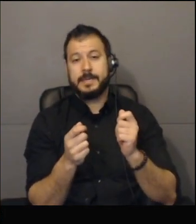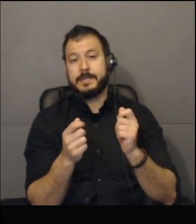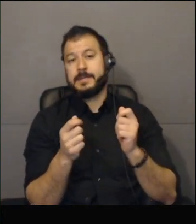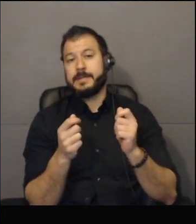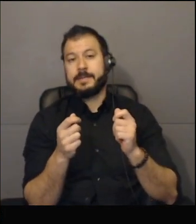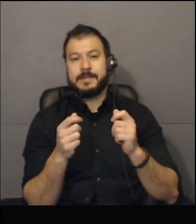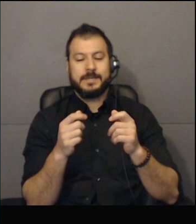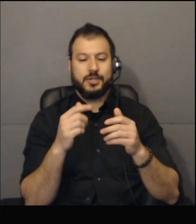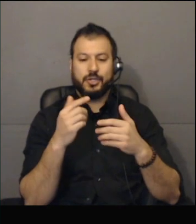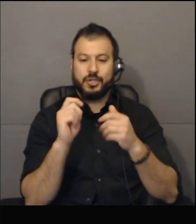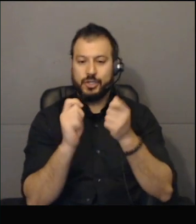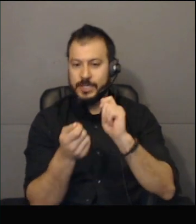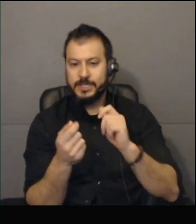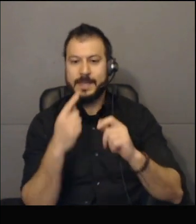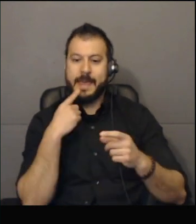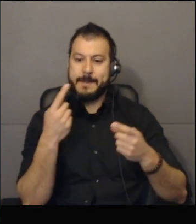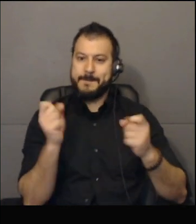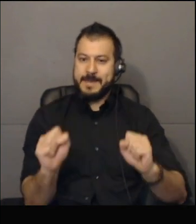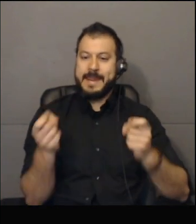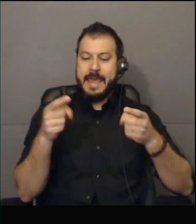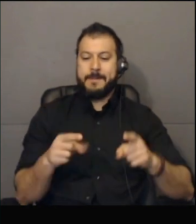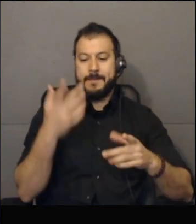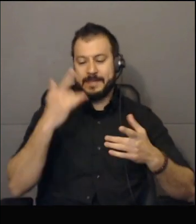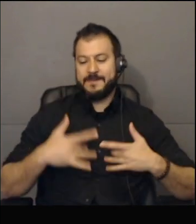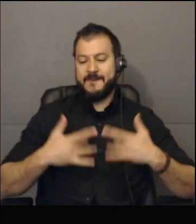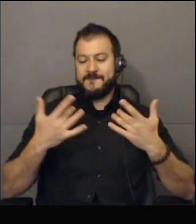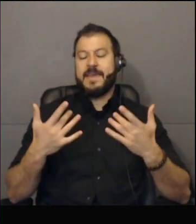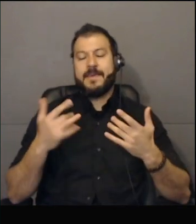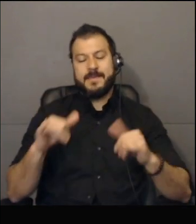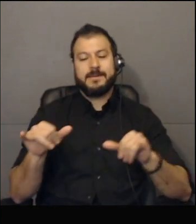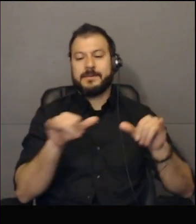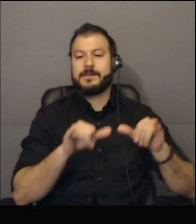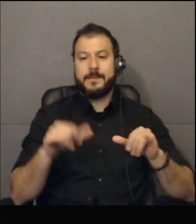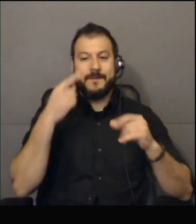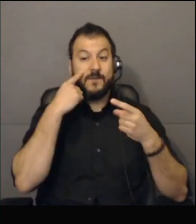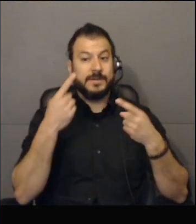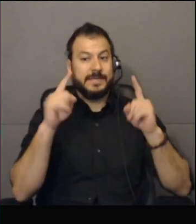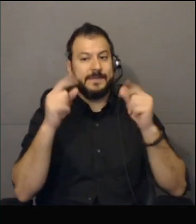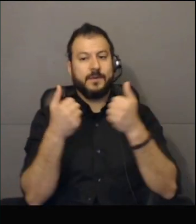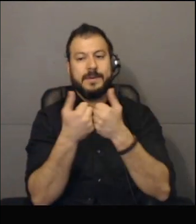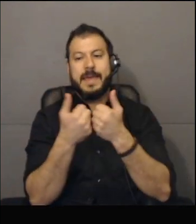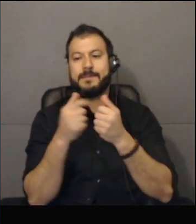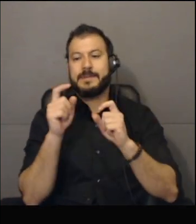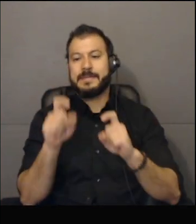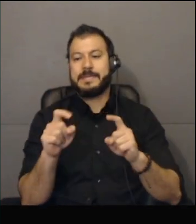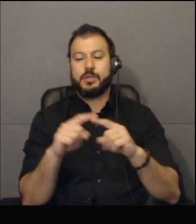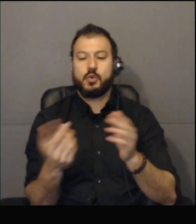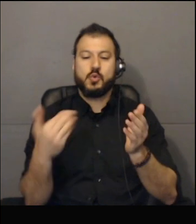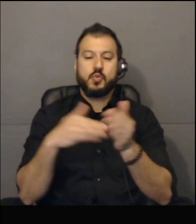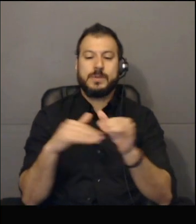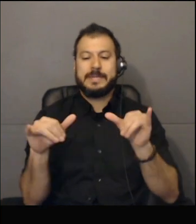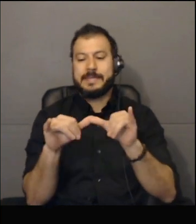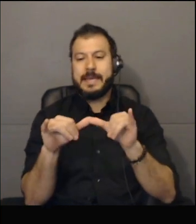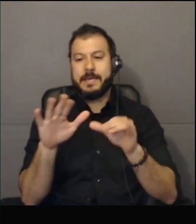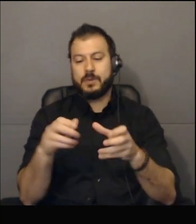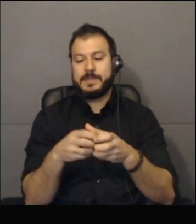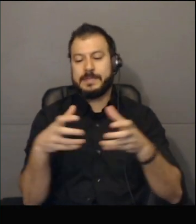is a common scenario for successful games that need to resize their scaling limits to an outcome unique to game